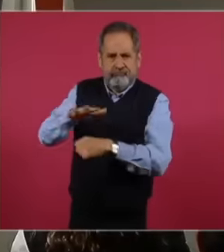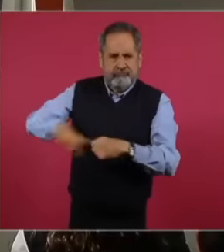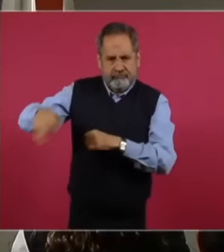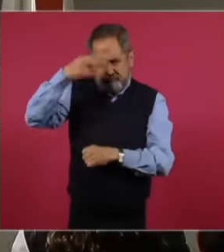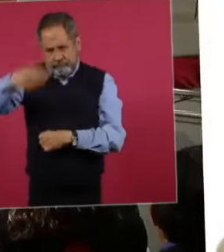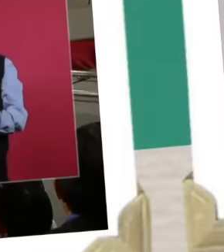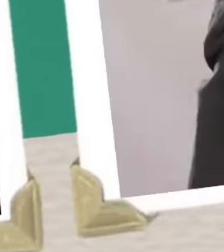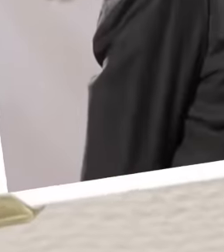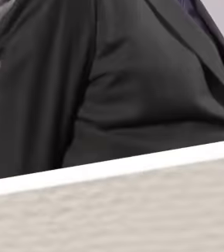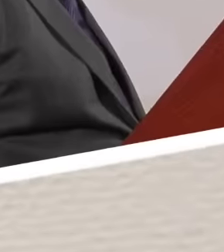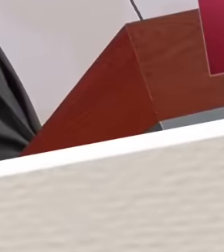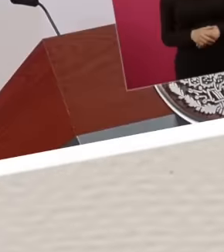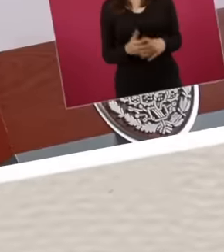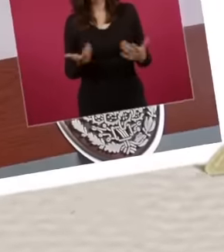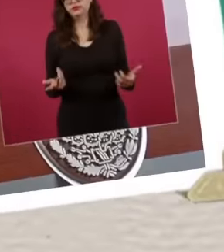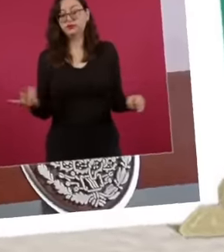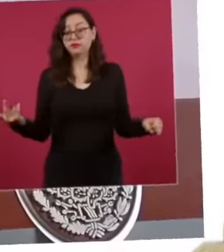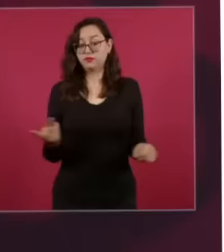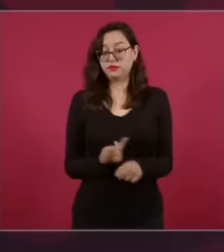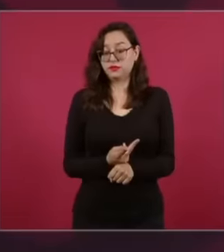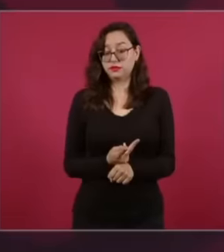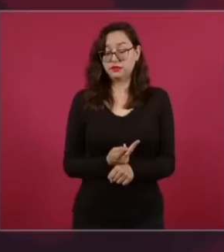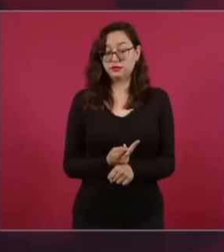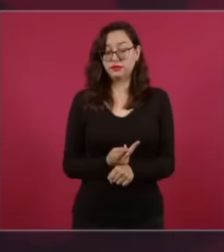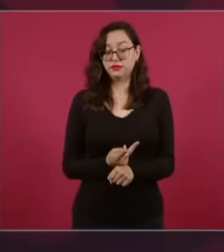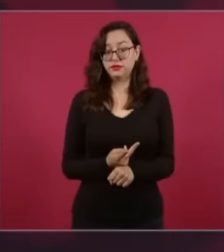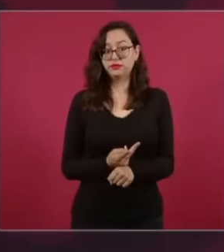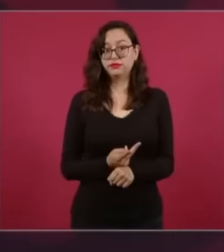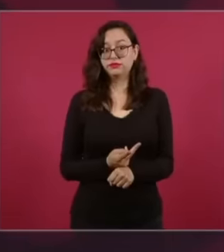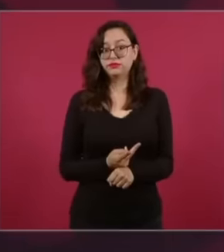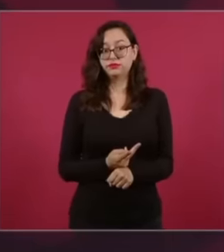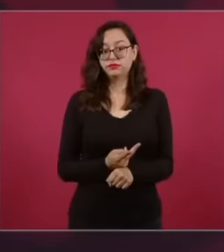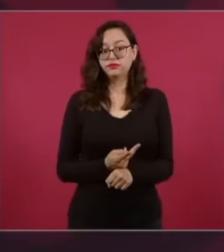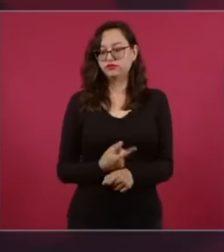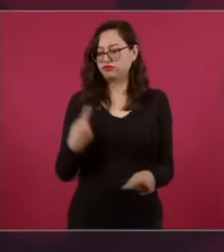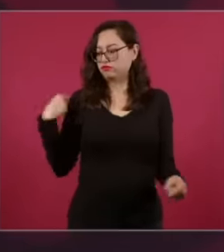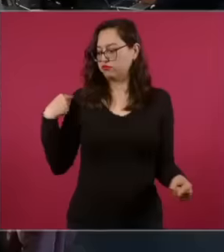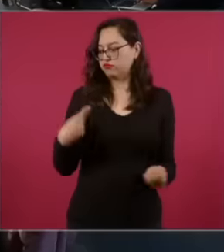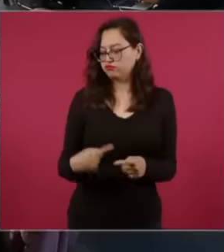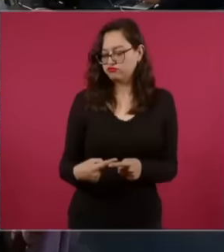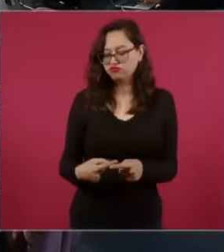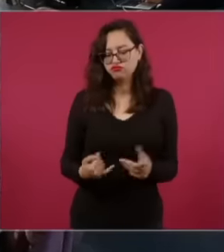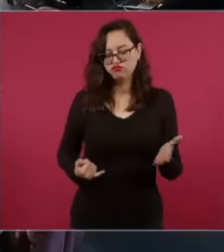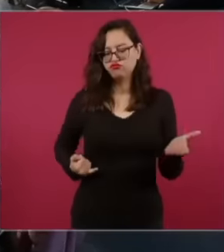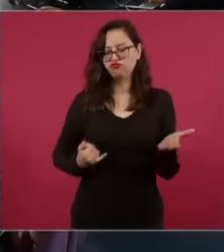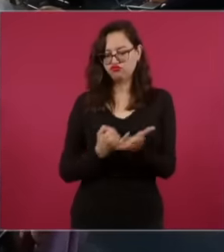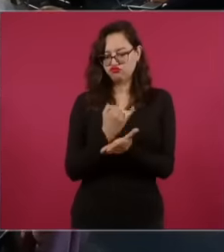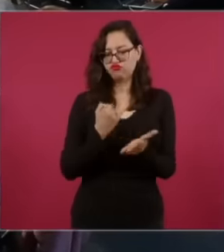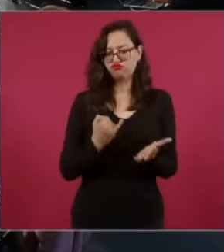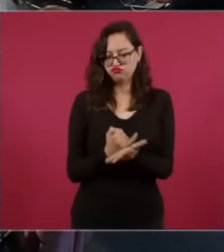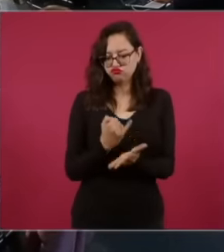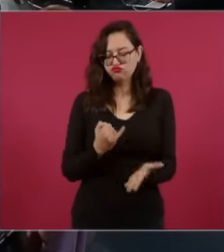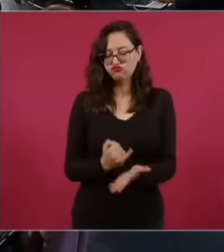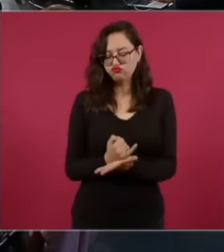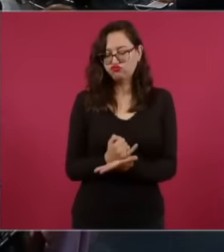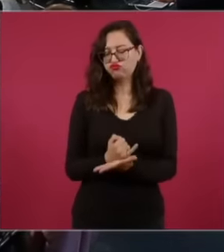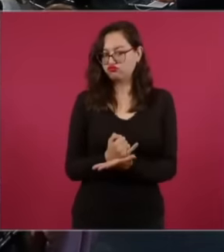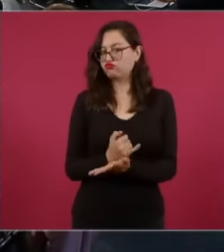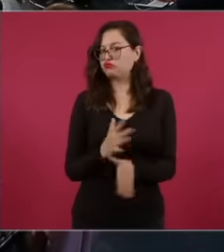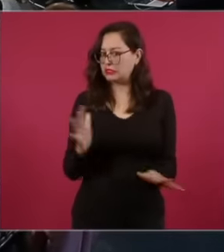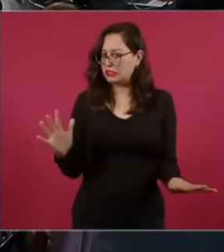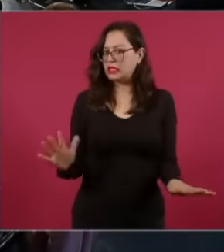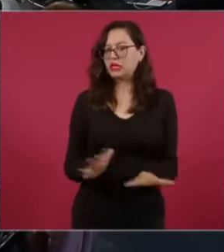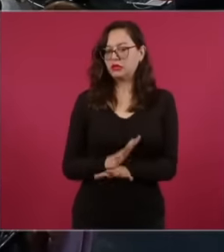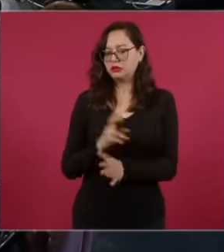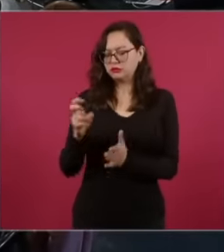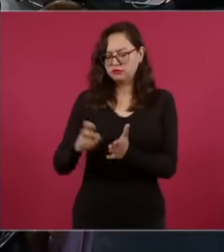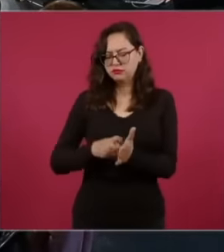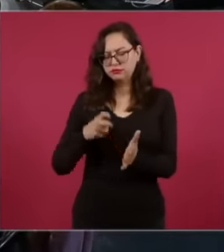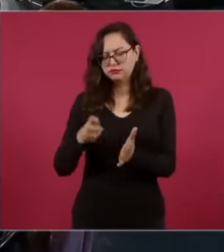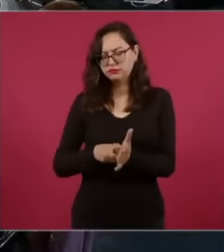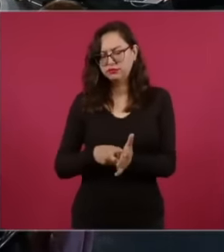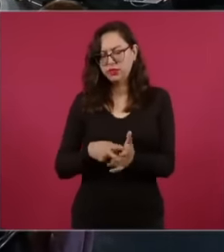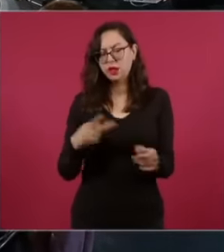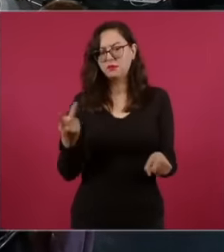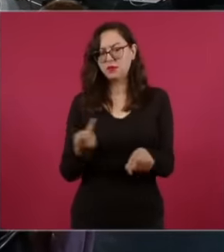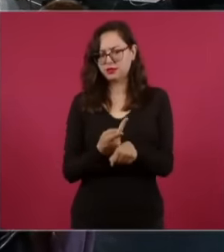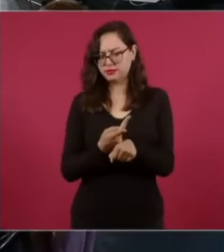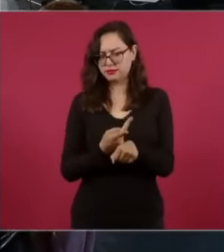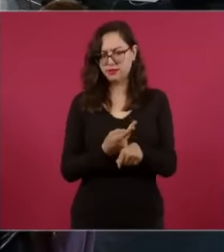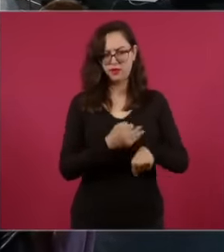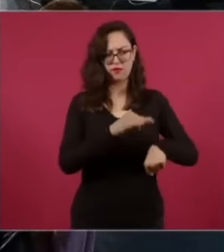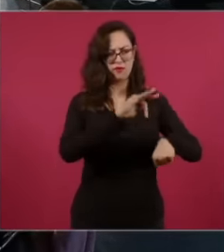it was discovered that substances that